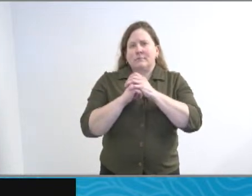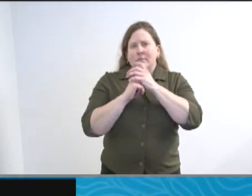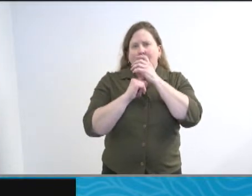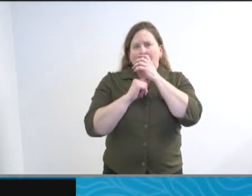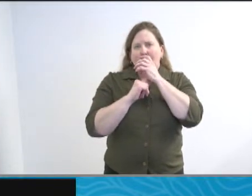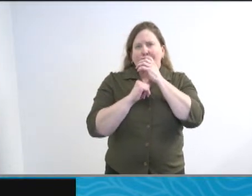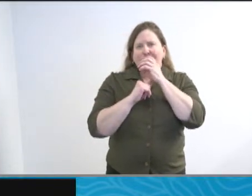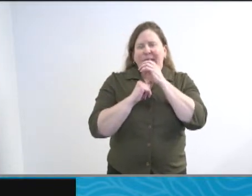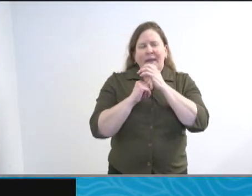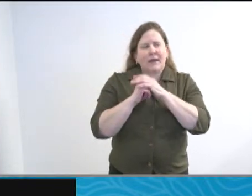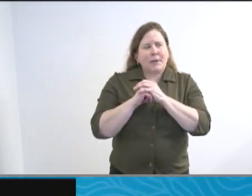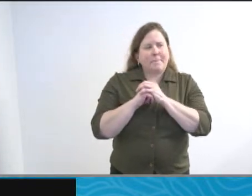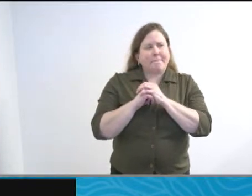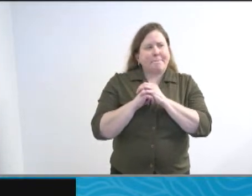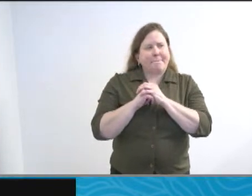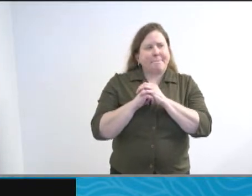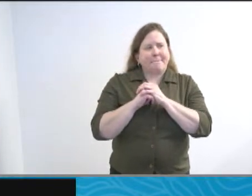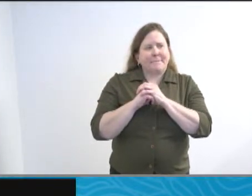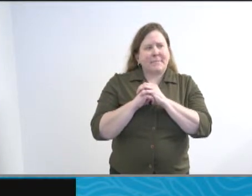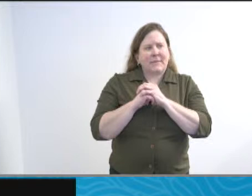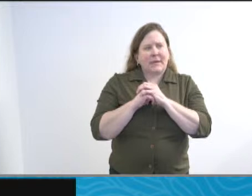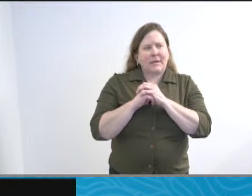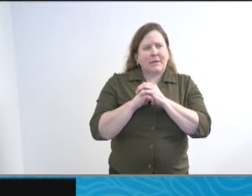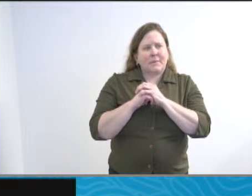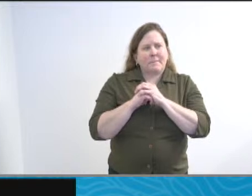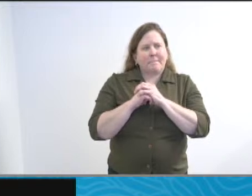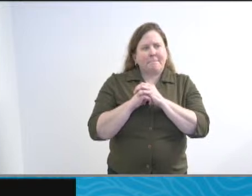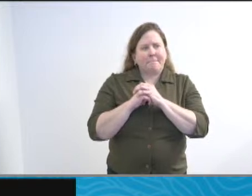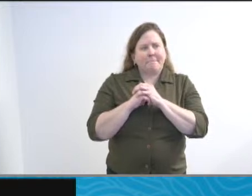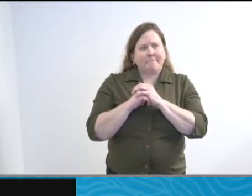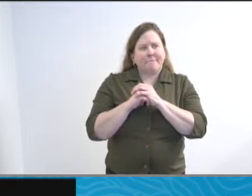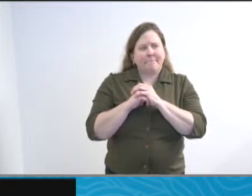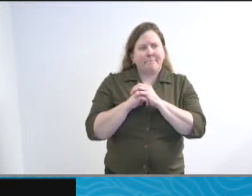on all that engagement that we did in 2021-'22,